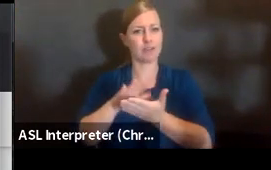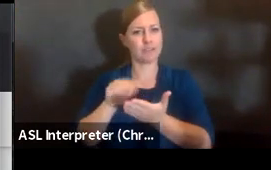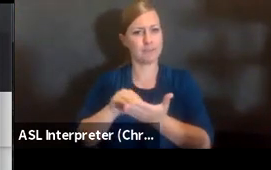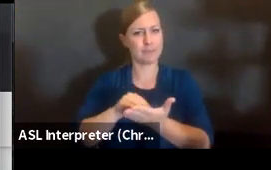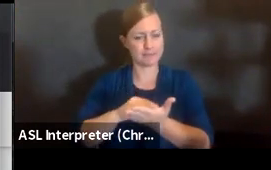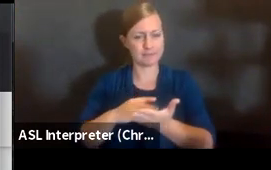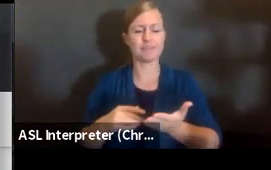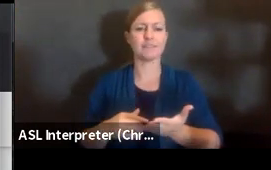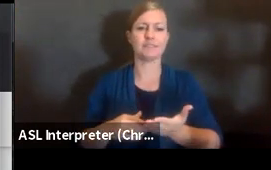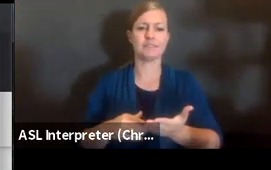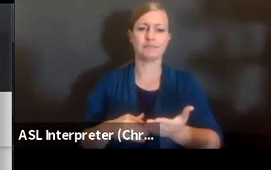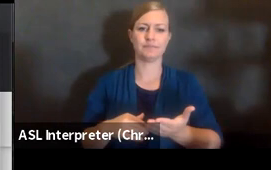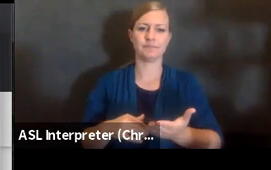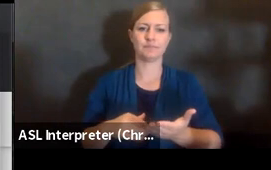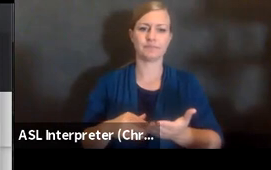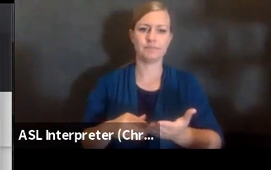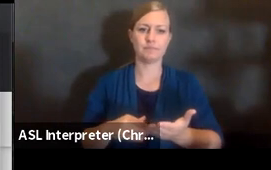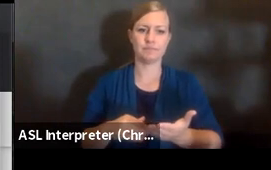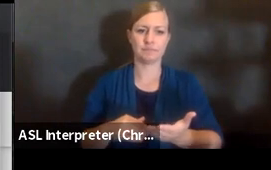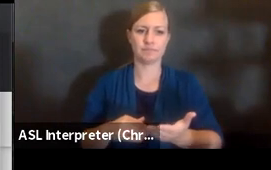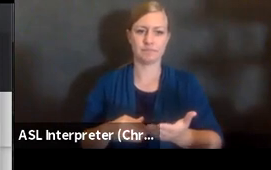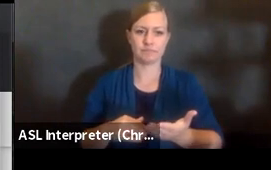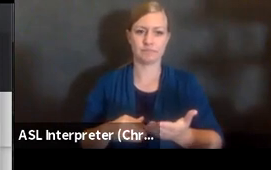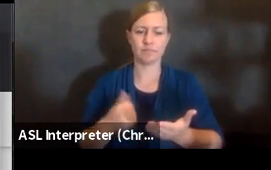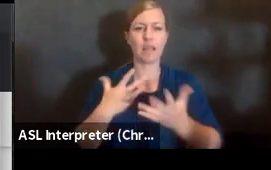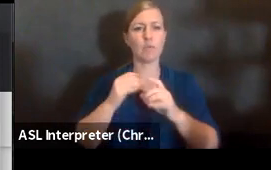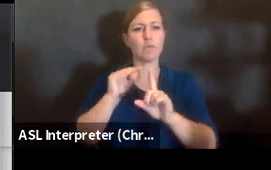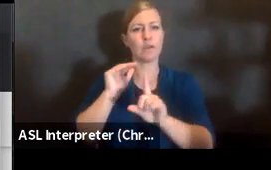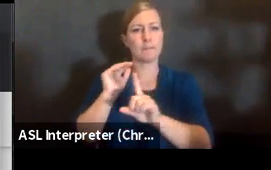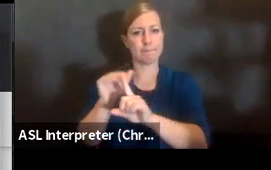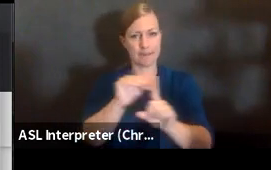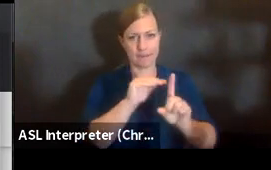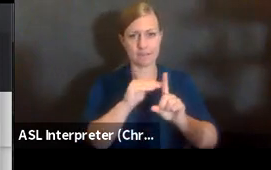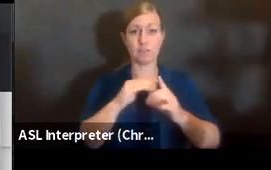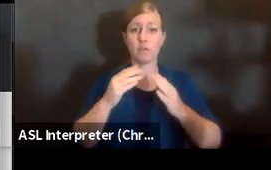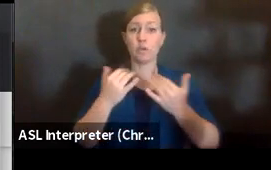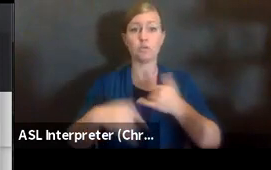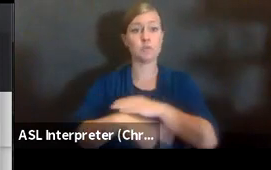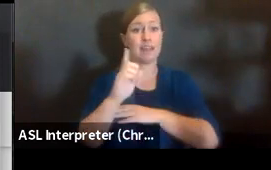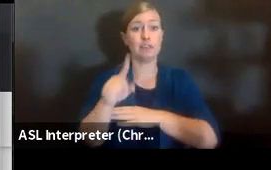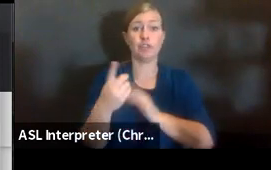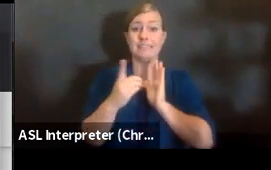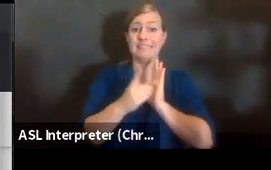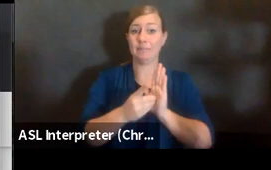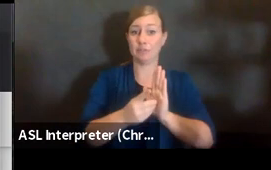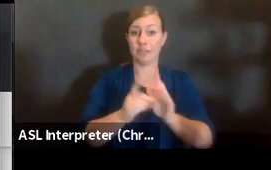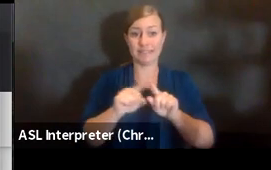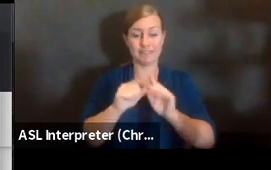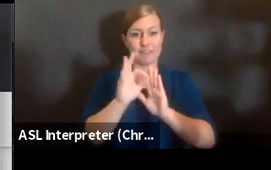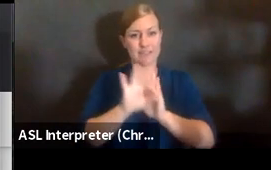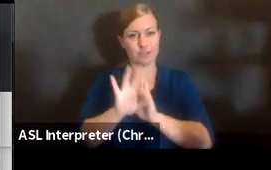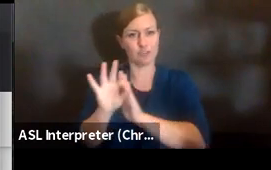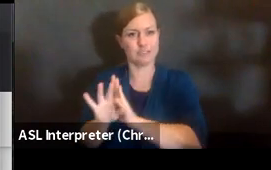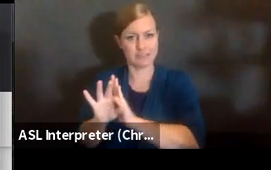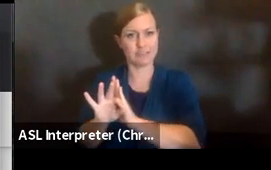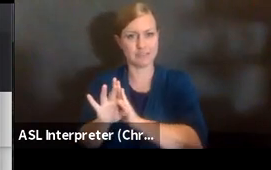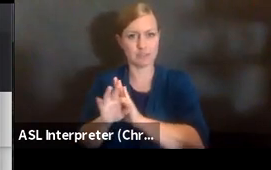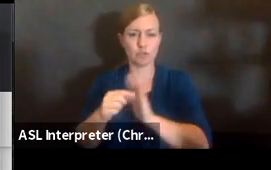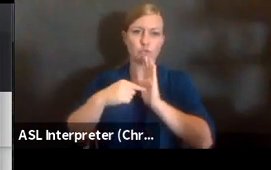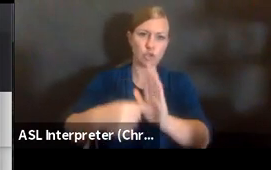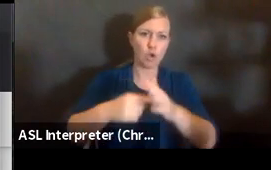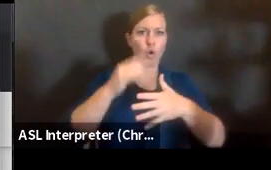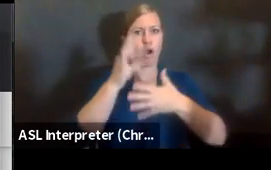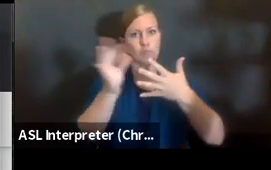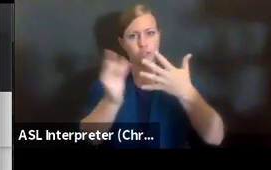Katherine Livick - ESD 112: And I want to, you know, remind you that we are just demonstrating the features here. We're giving you the fullness of the options that we can see